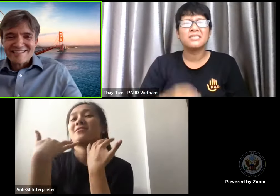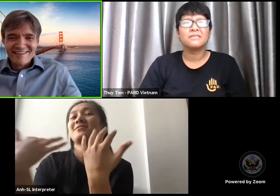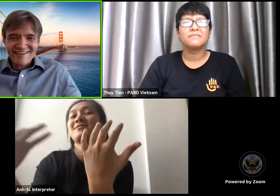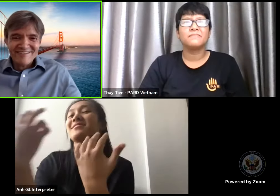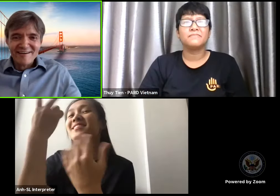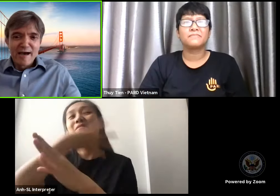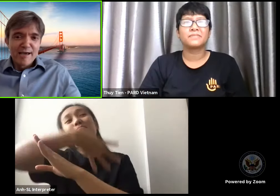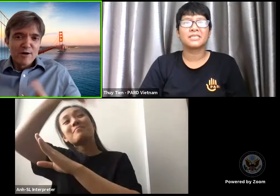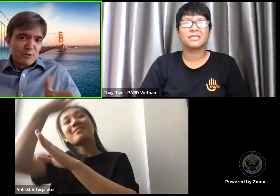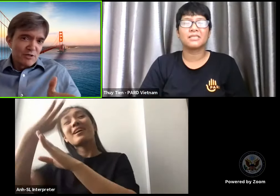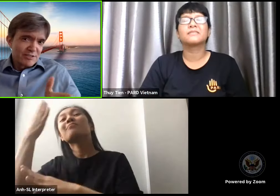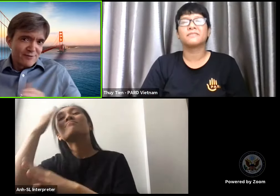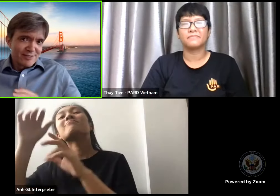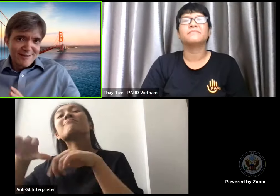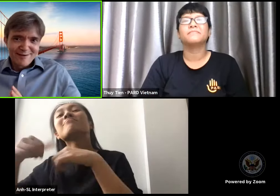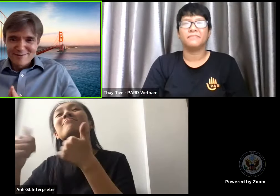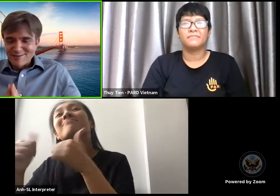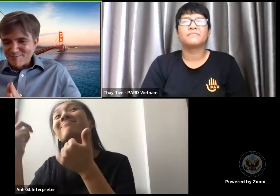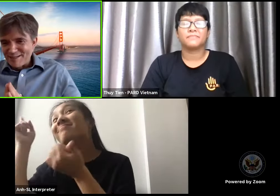So i hope you get to visit there someday.